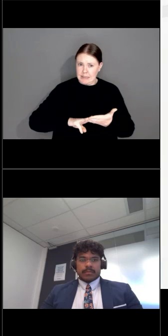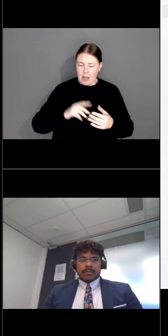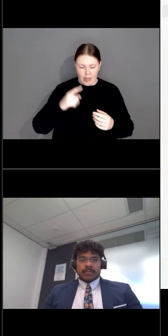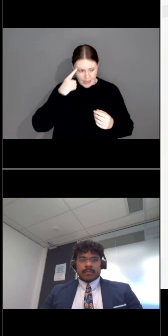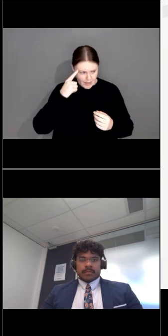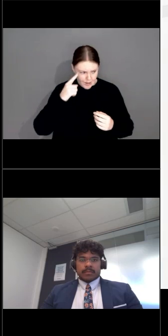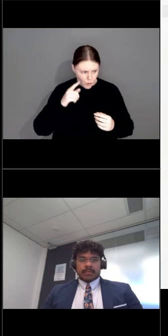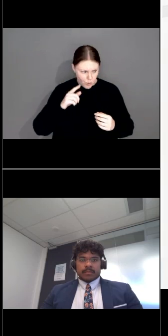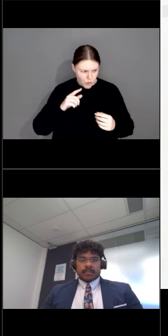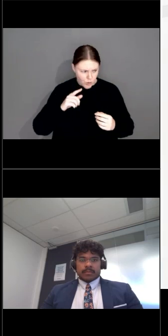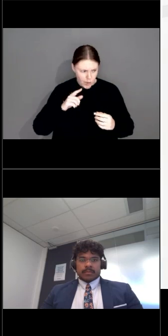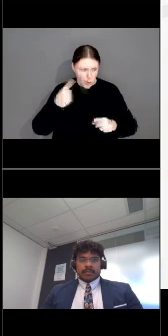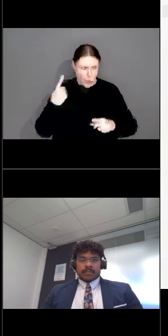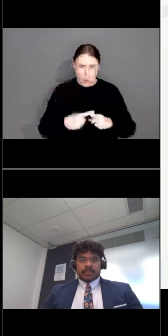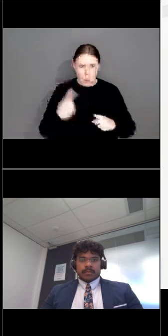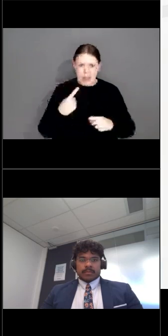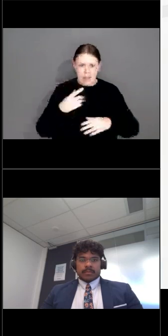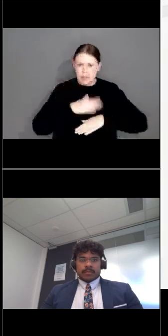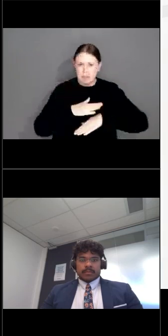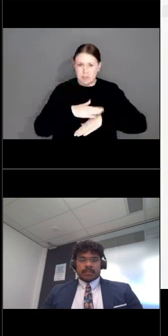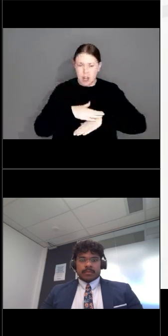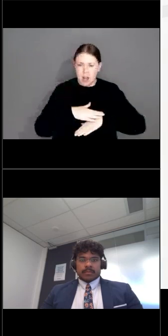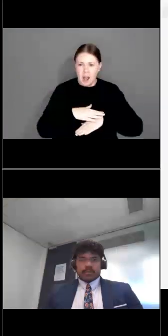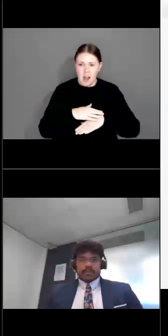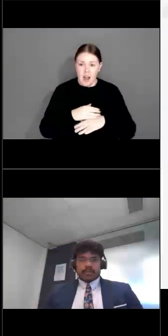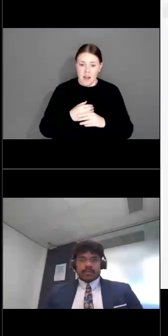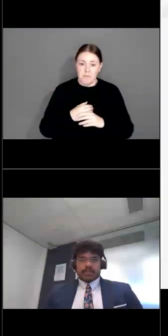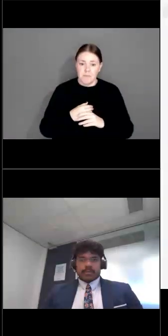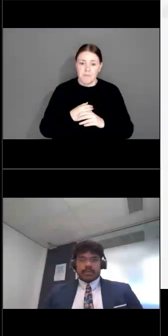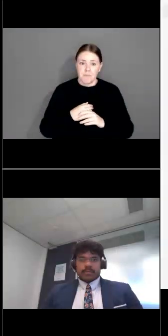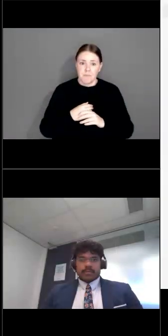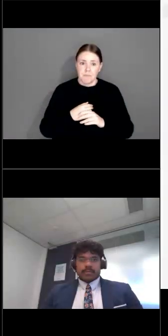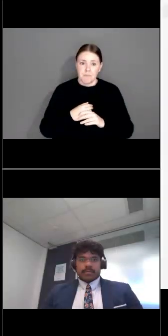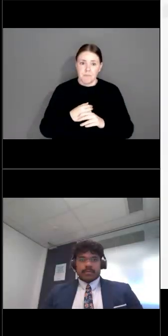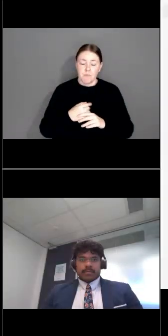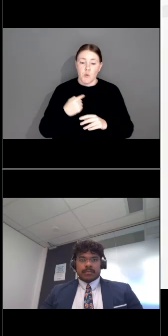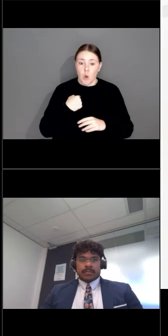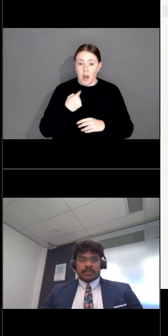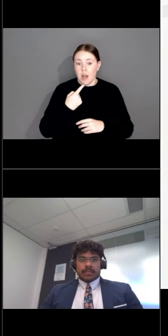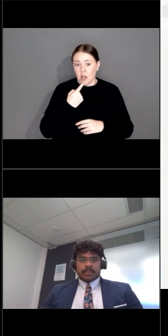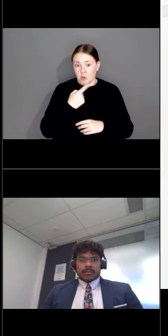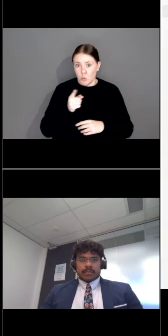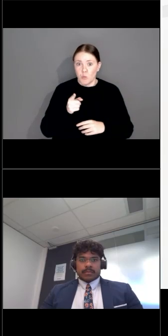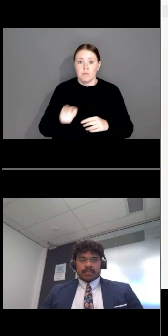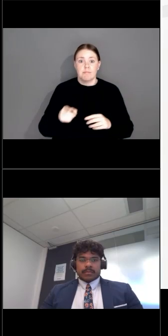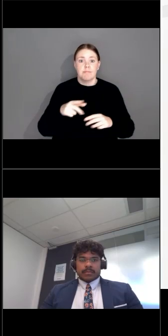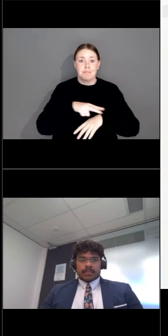didn't we me yes and so I said to the Queensland police officers now the Queensland police officer